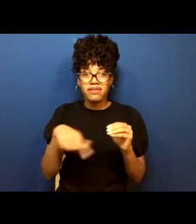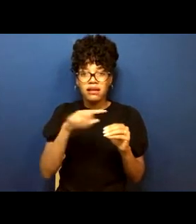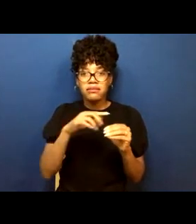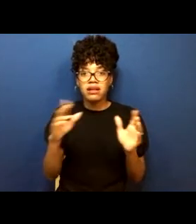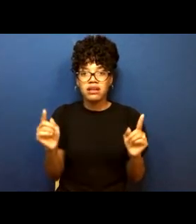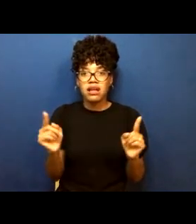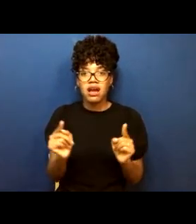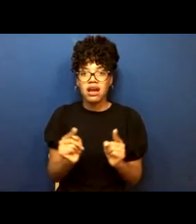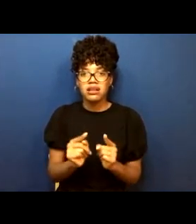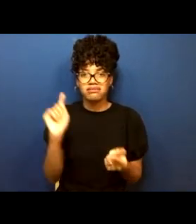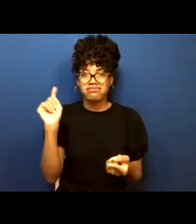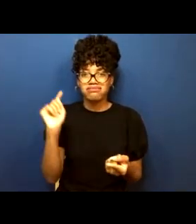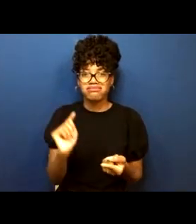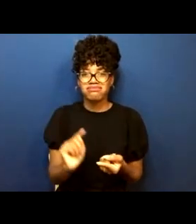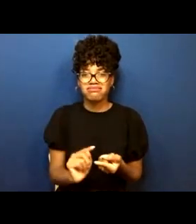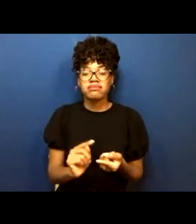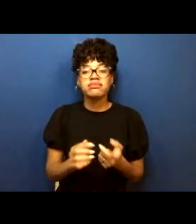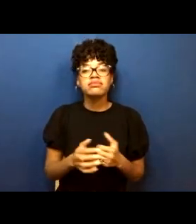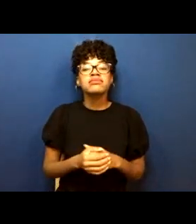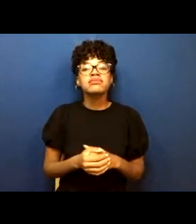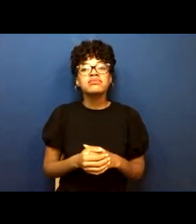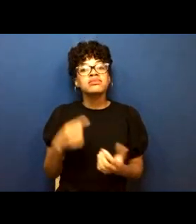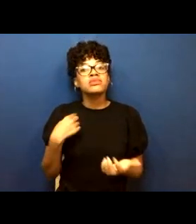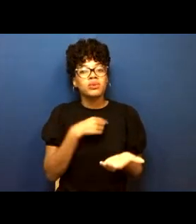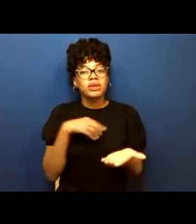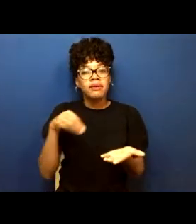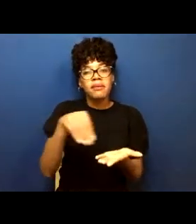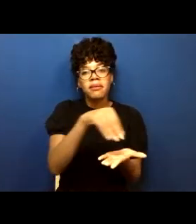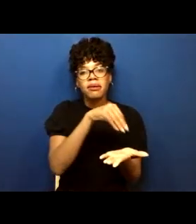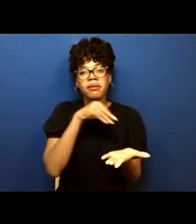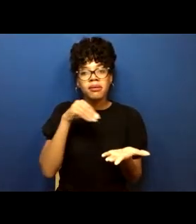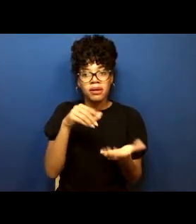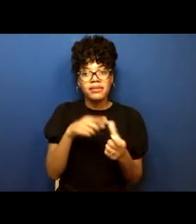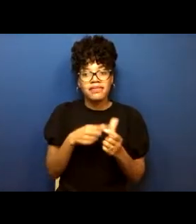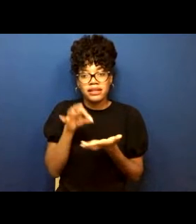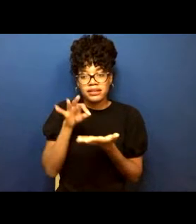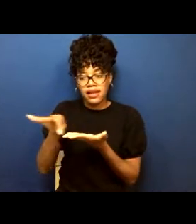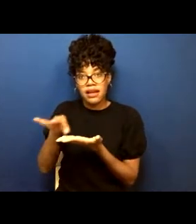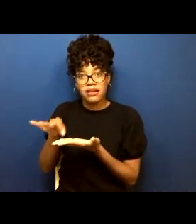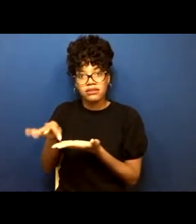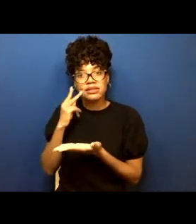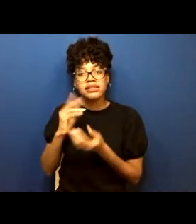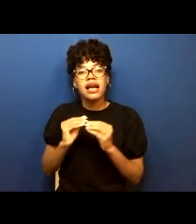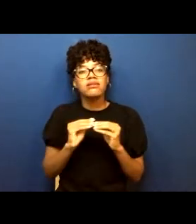And then we collect accounts of sea lions on these images to see how the population is doing.